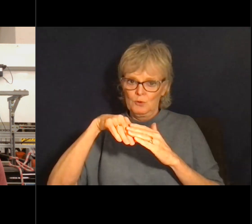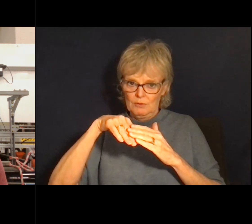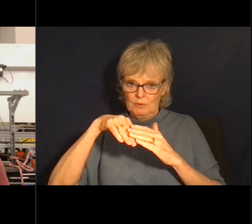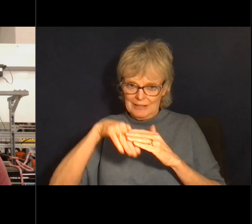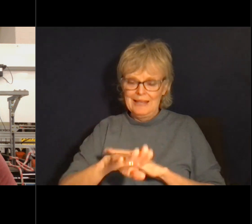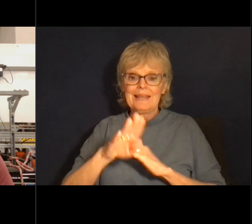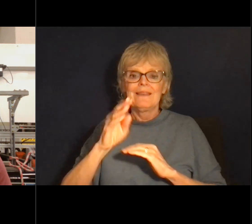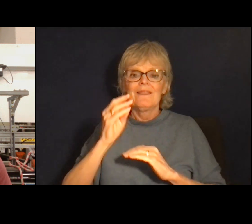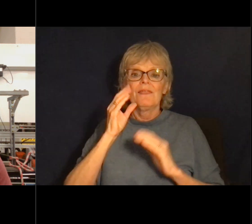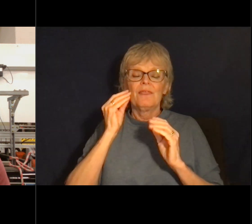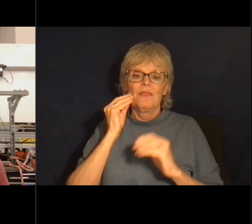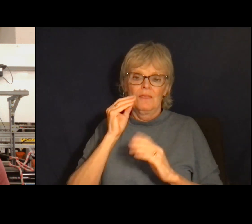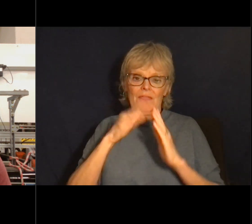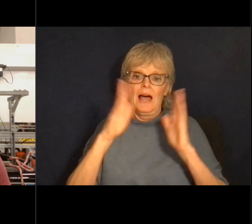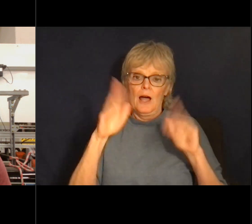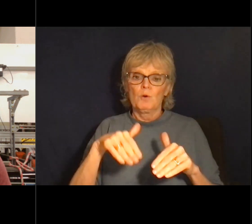'Cause it's not, it's just not worth the risk.